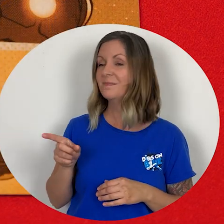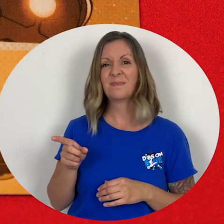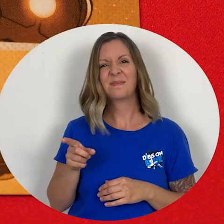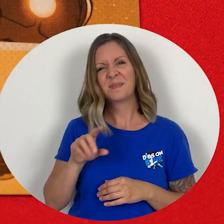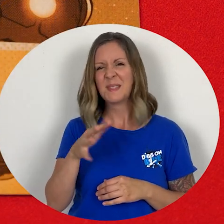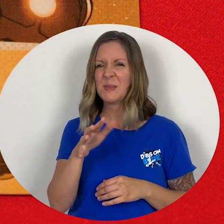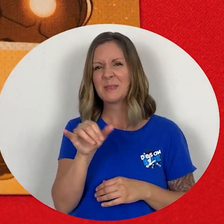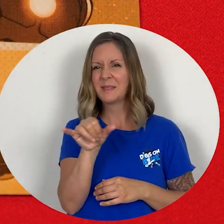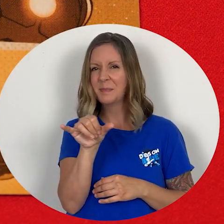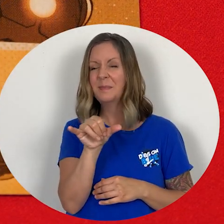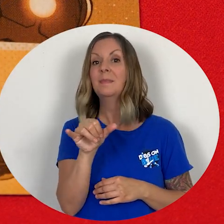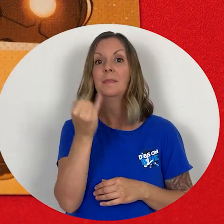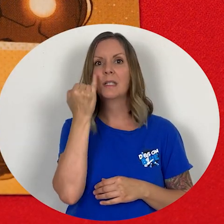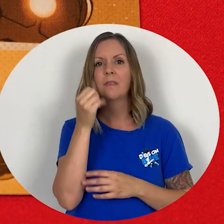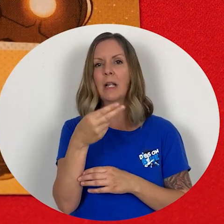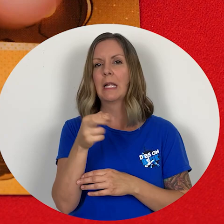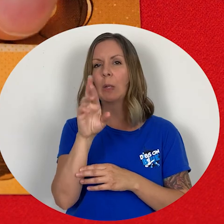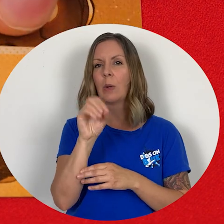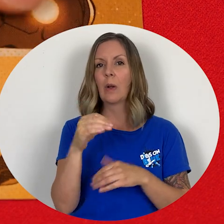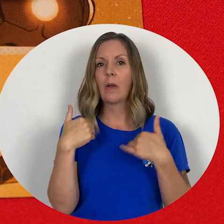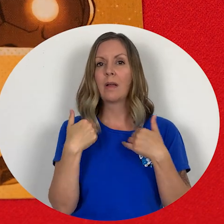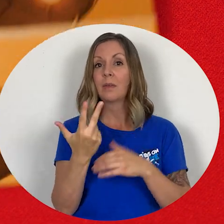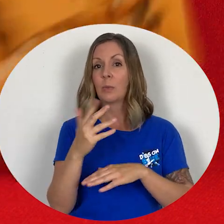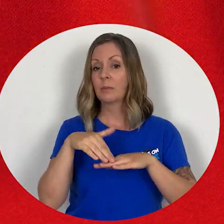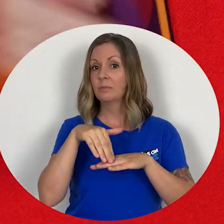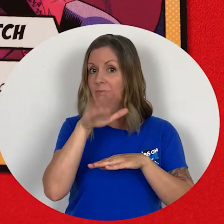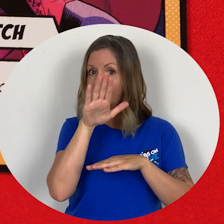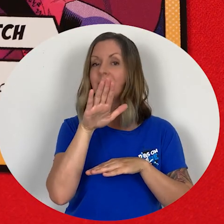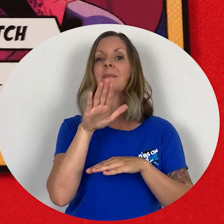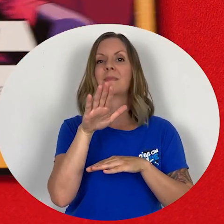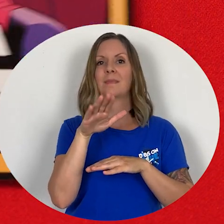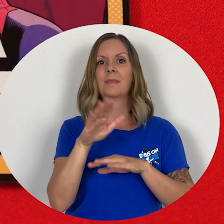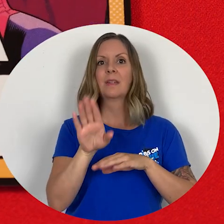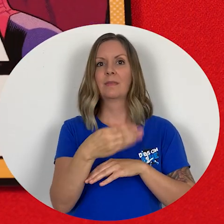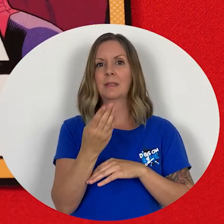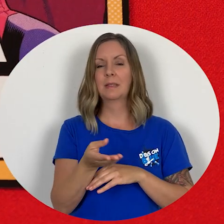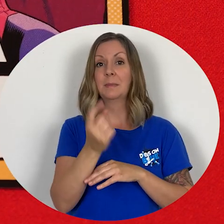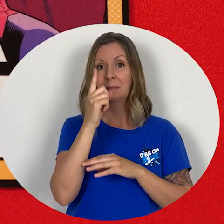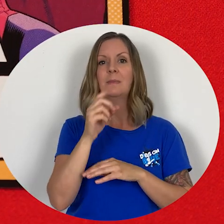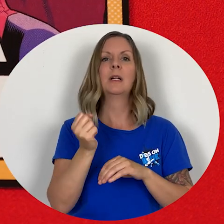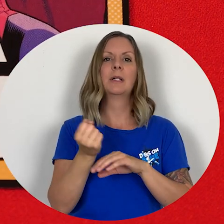works in a similar way, but if the targeted player’s card is a 3 or higher, then it